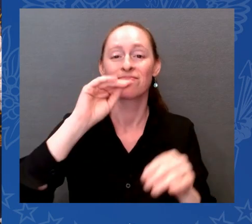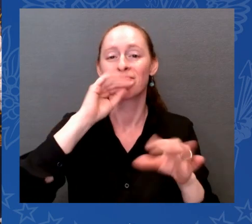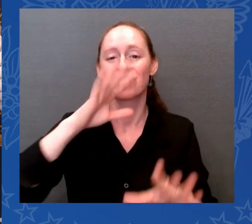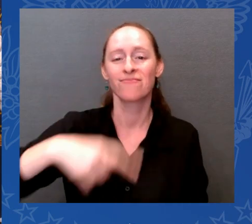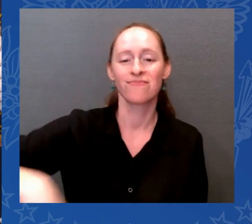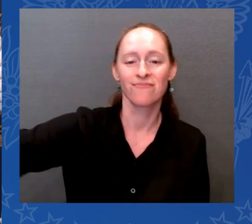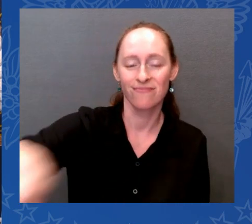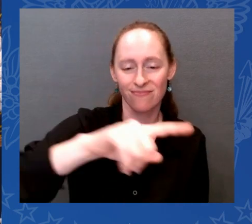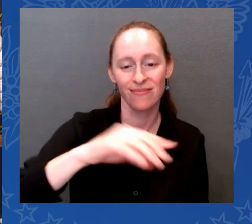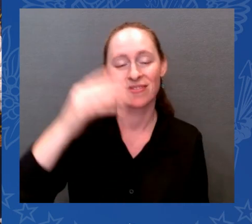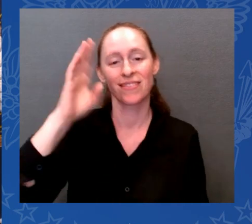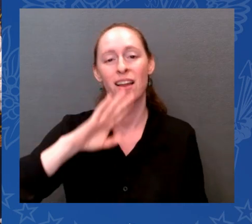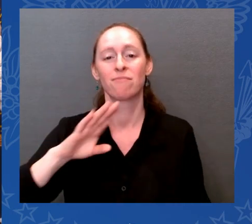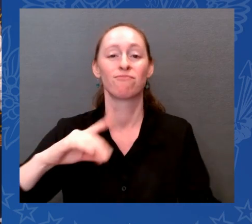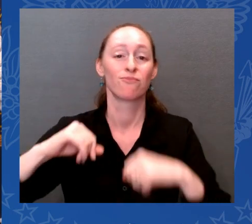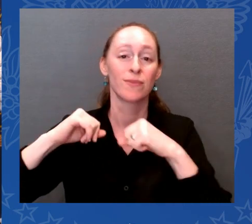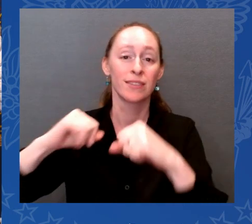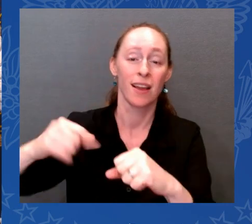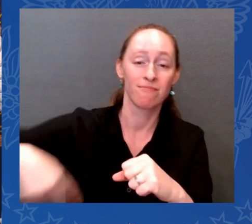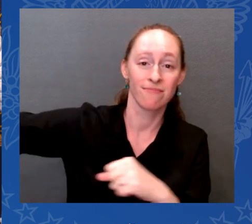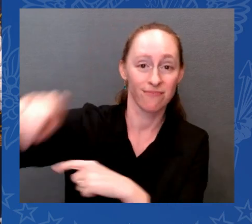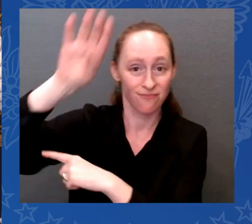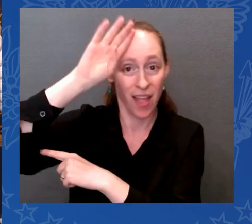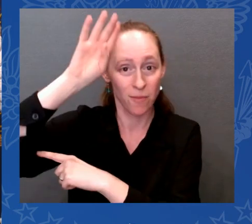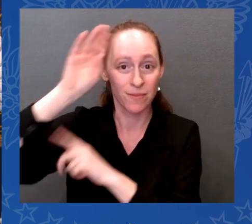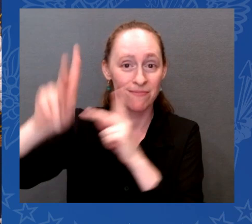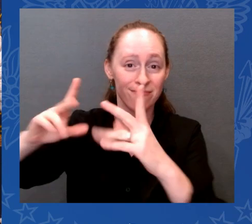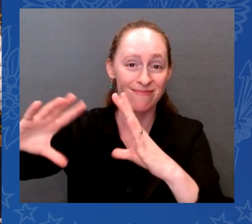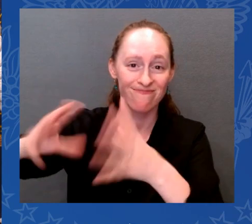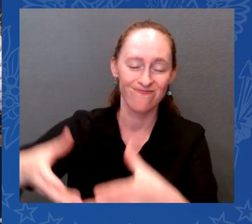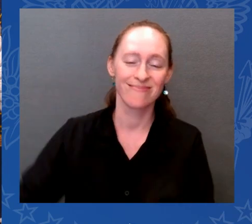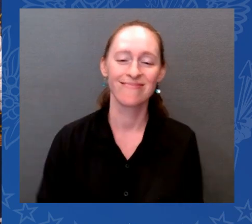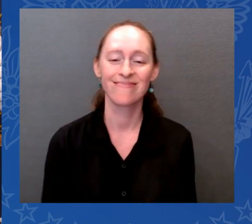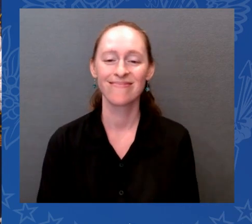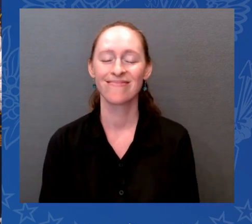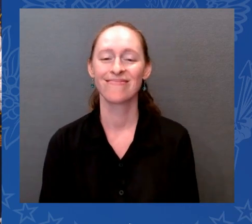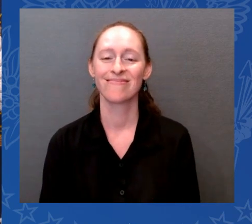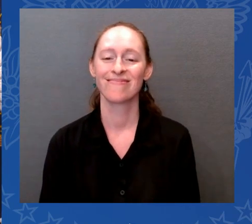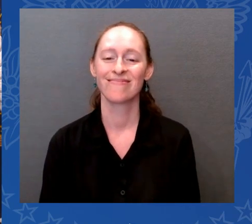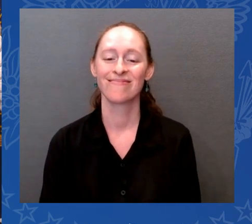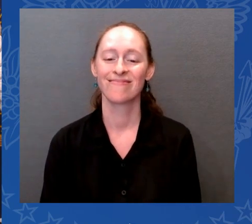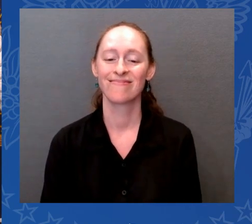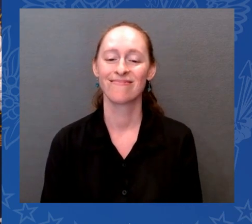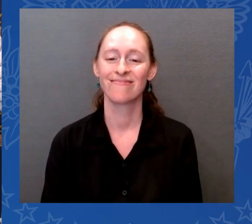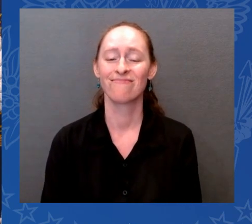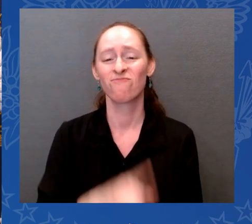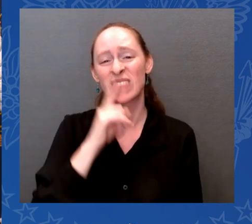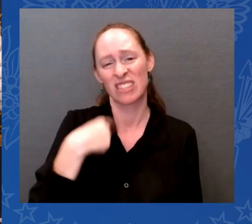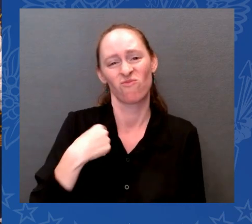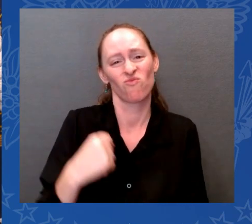Thank you for letting me have a chance to talk to you. I wish our -- I literally do wish I were there with you. Thank you. And thank you, Lori.